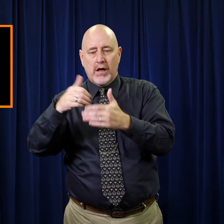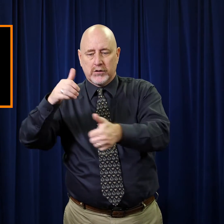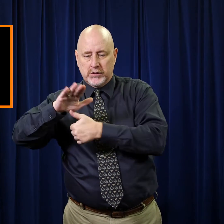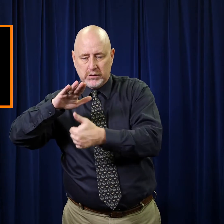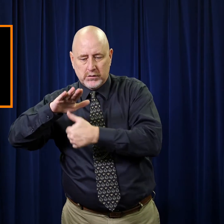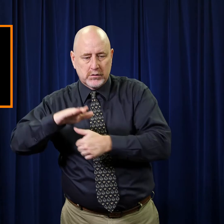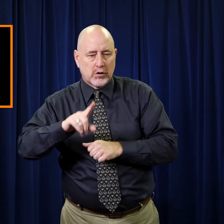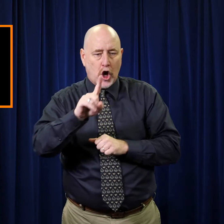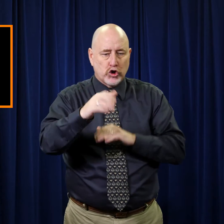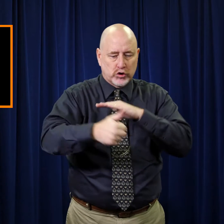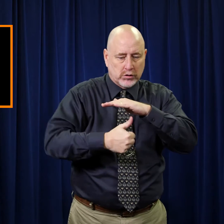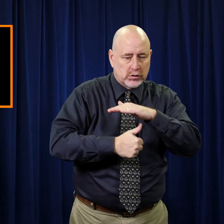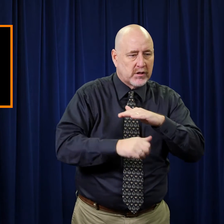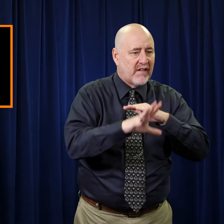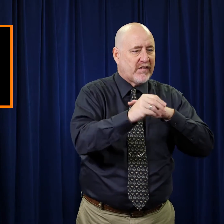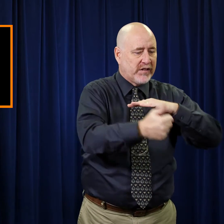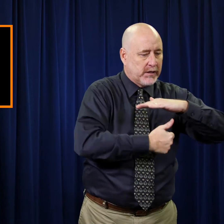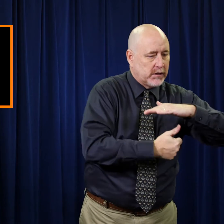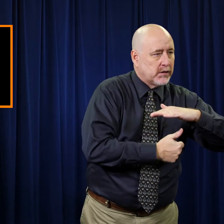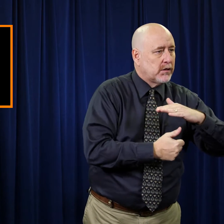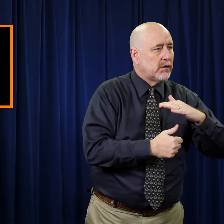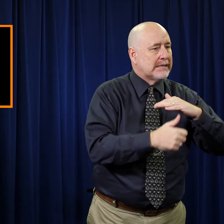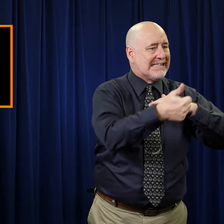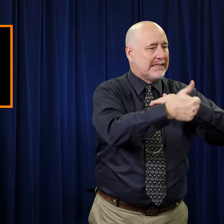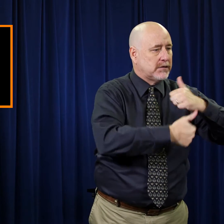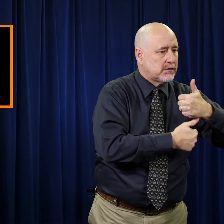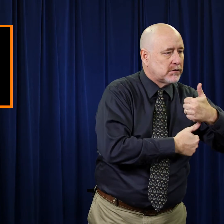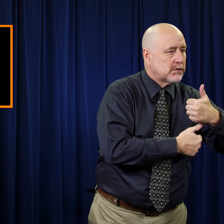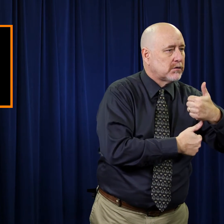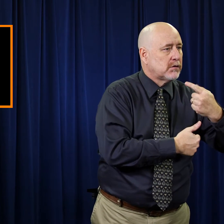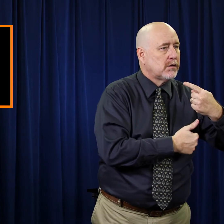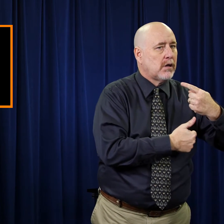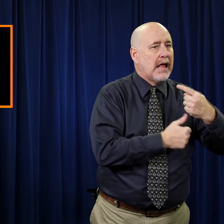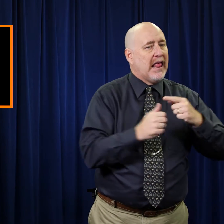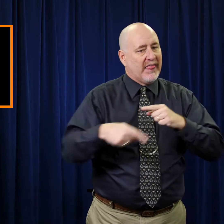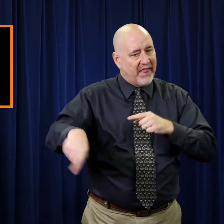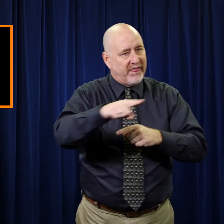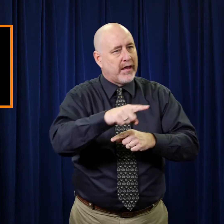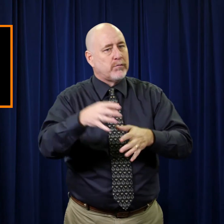rulers of thousands, rulers of hundreds, rulers of fifties, rulers of tens. And